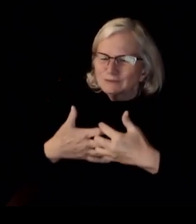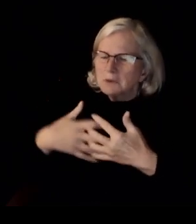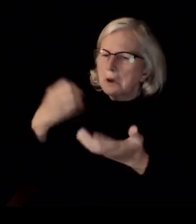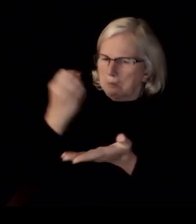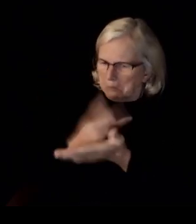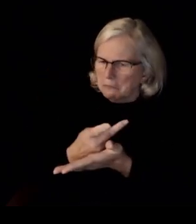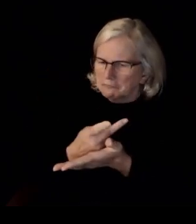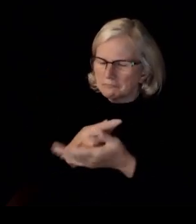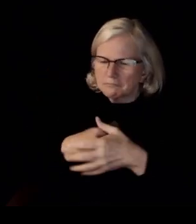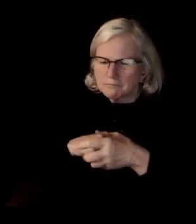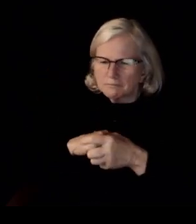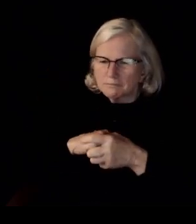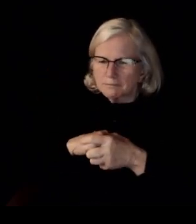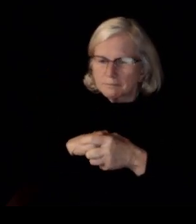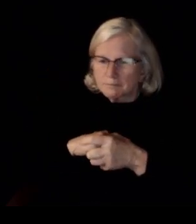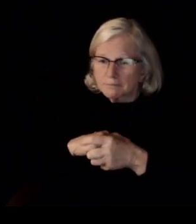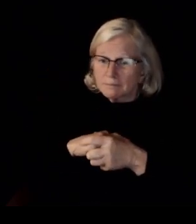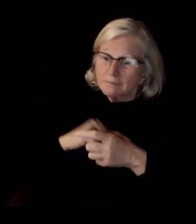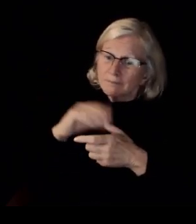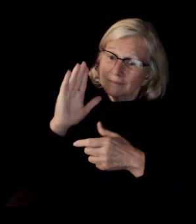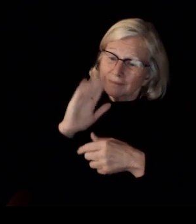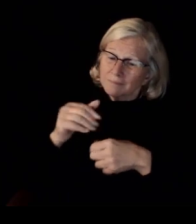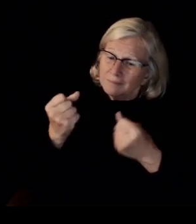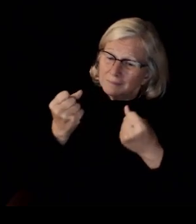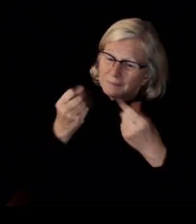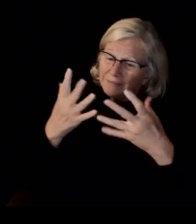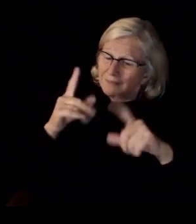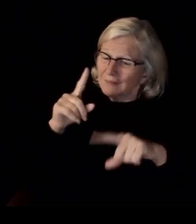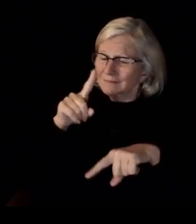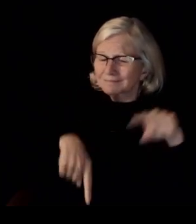that can be a lengthy process and we still do have confidence that we will receive those